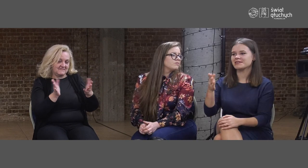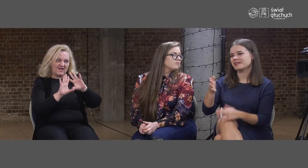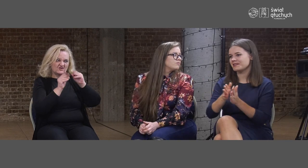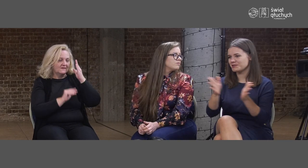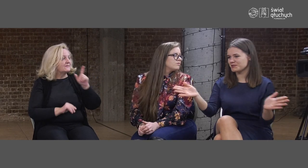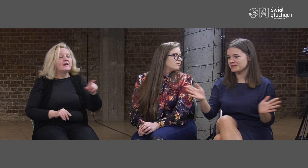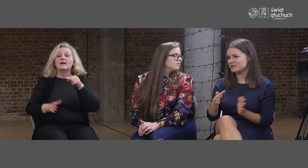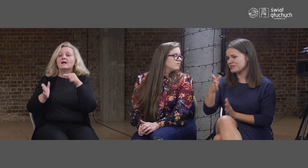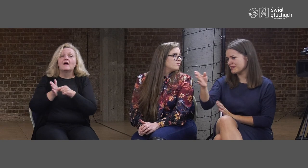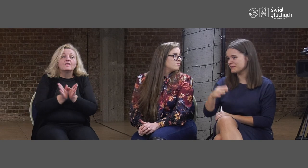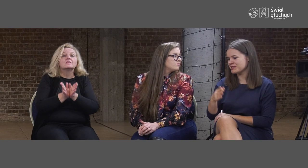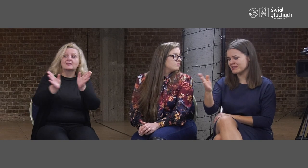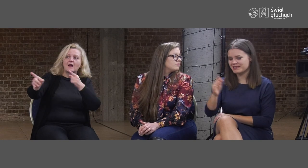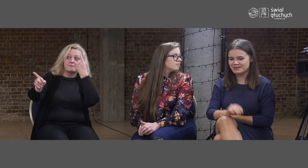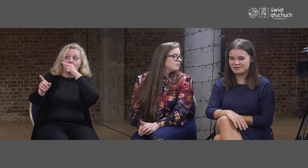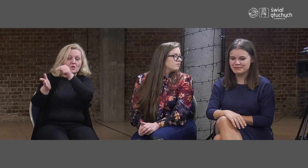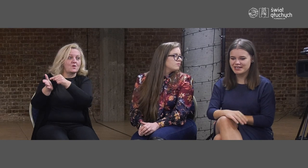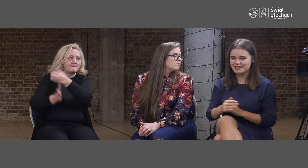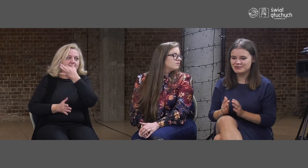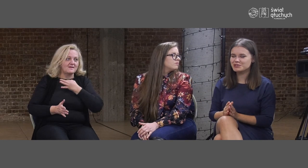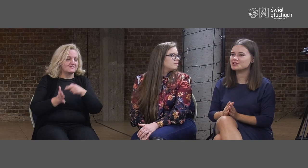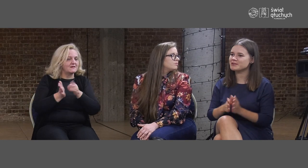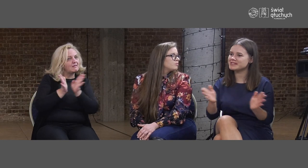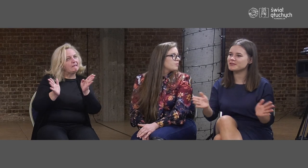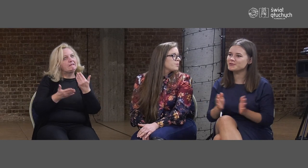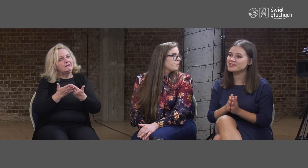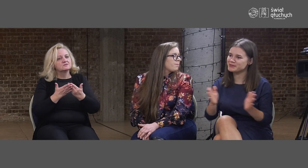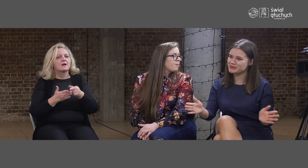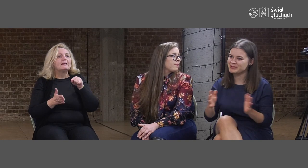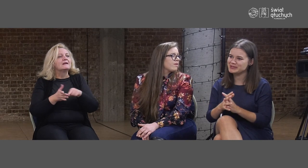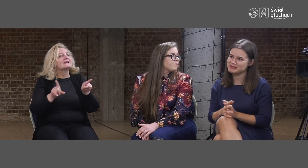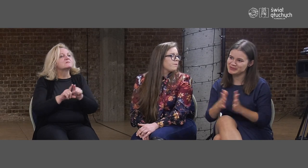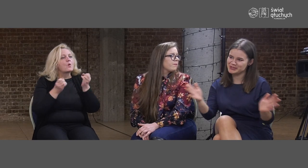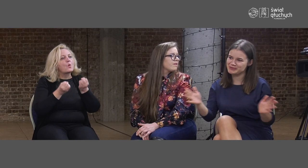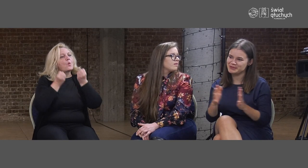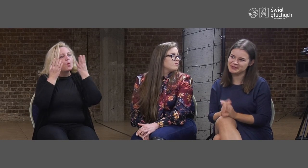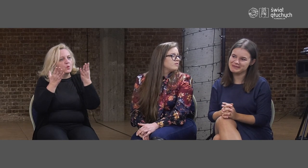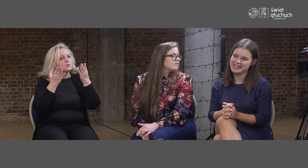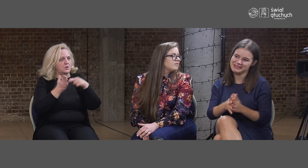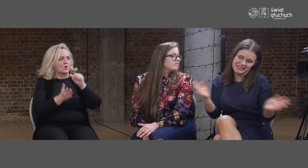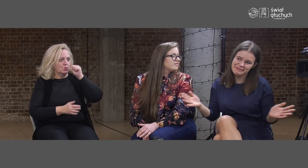[Karolina]: Why is this coming apart? That's how I think about your question. I think it's a question of culture, that we are going to develop.